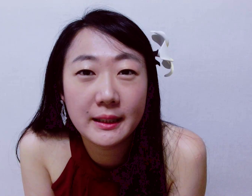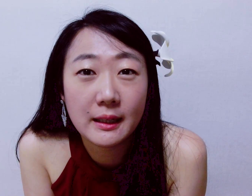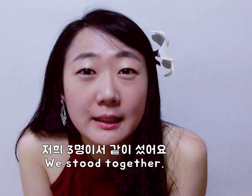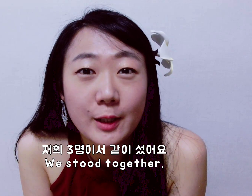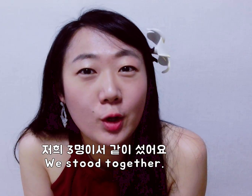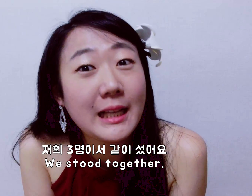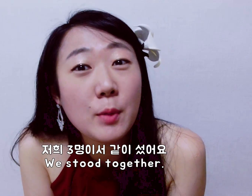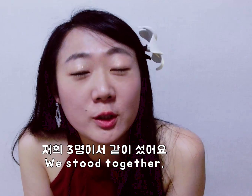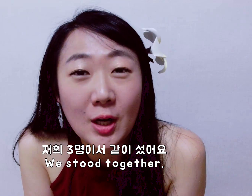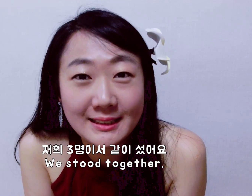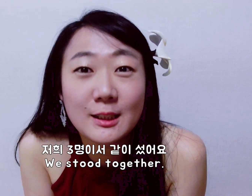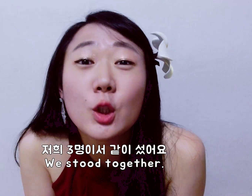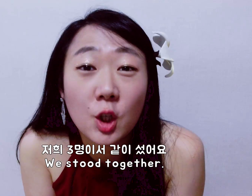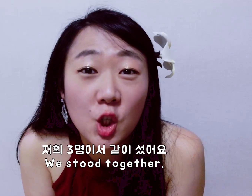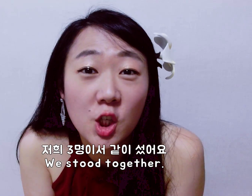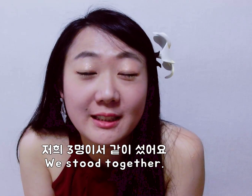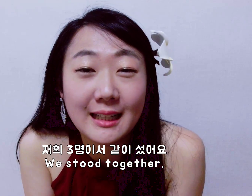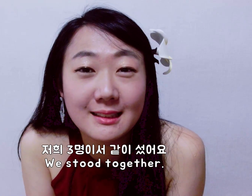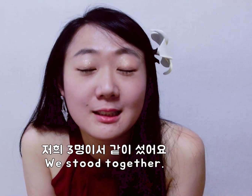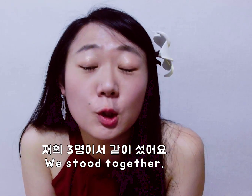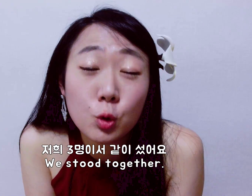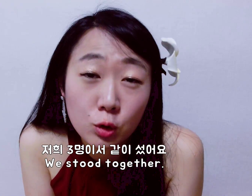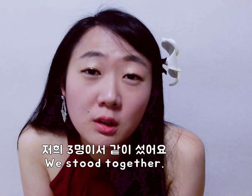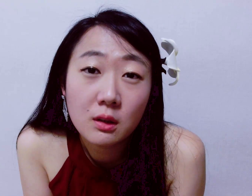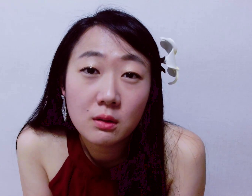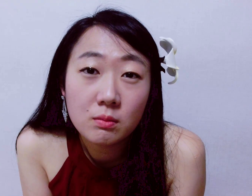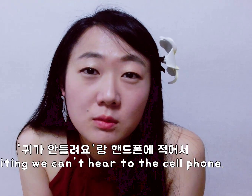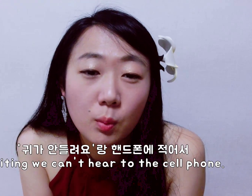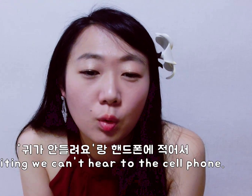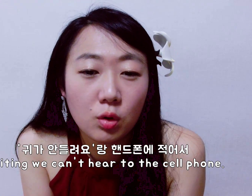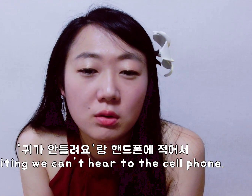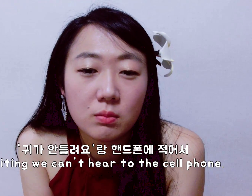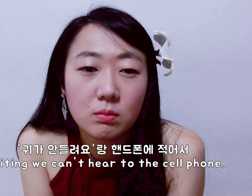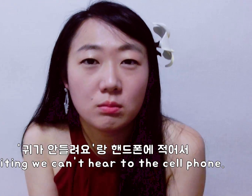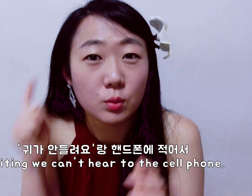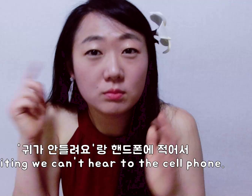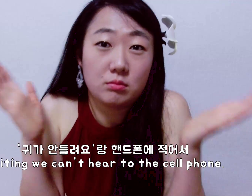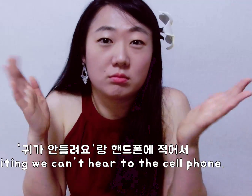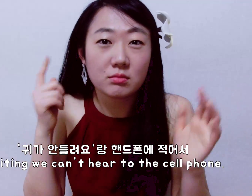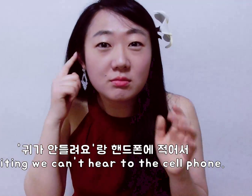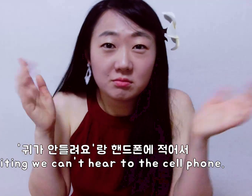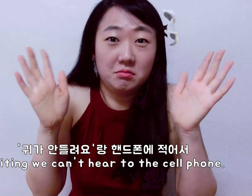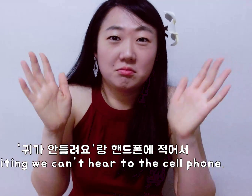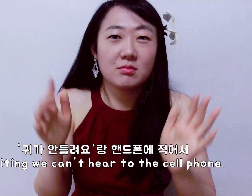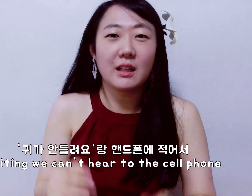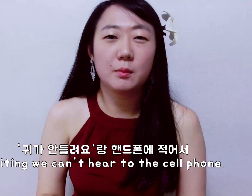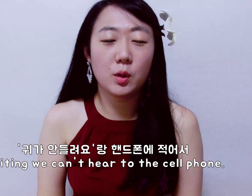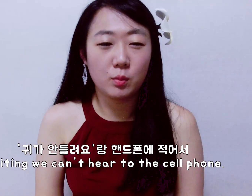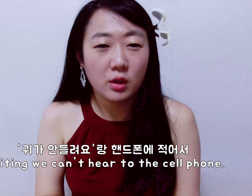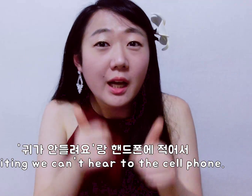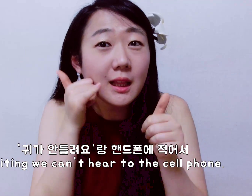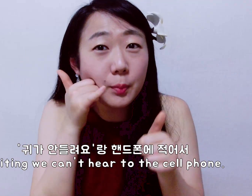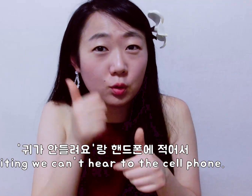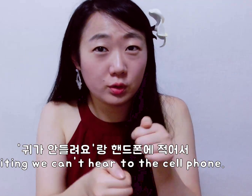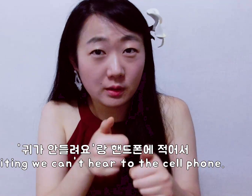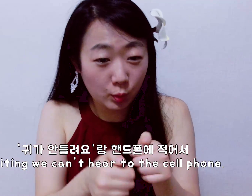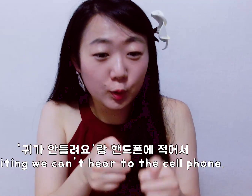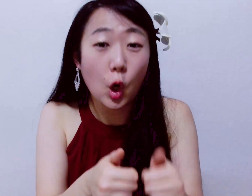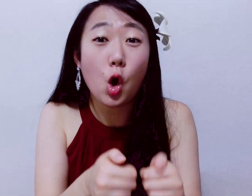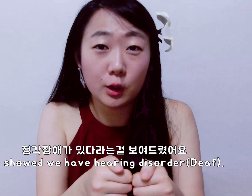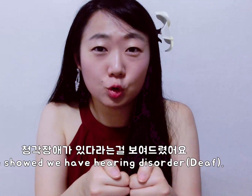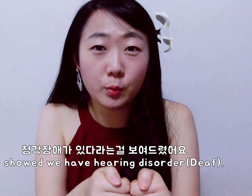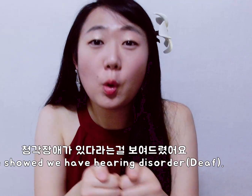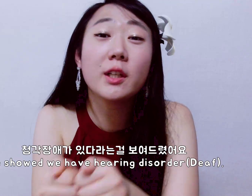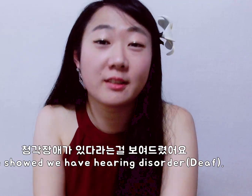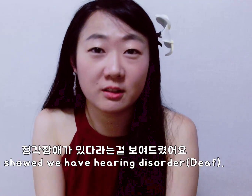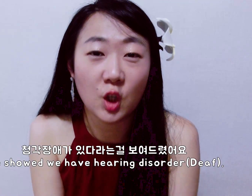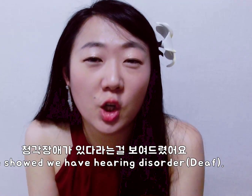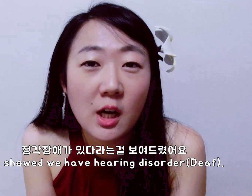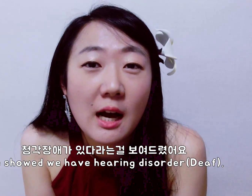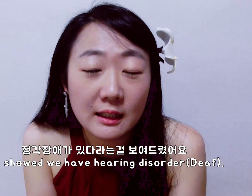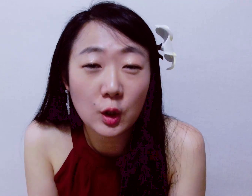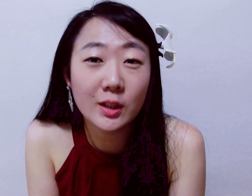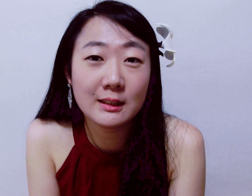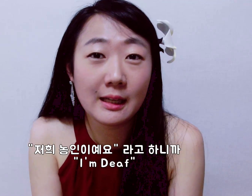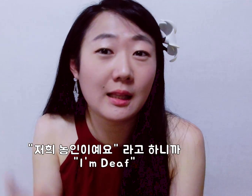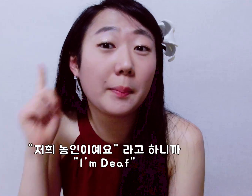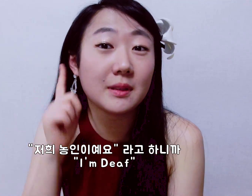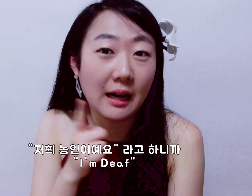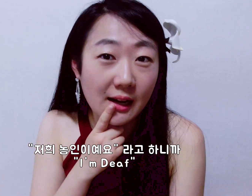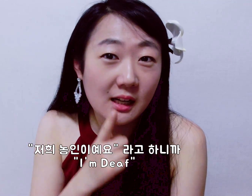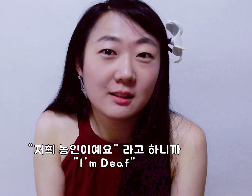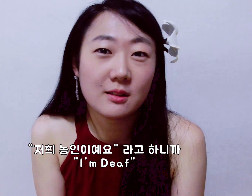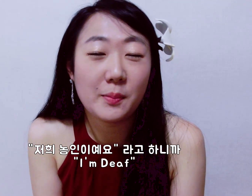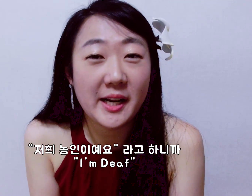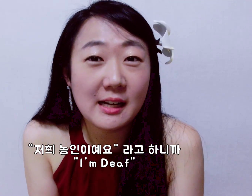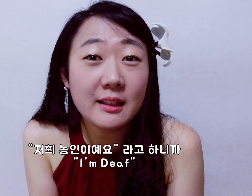저랑 언니랑 동생이랑 맨 앞줄에 서서i older sister and younger sisterbrother